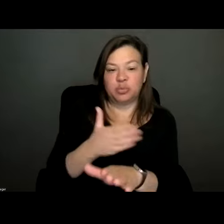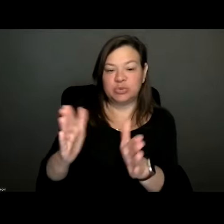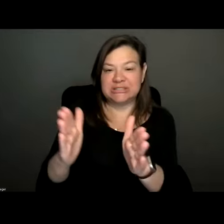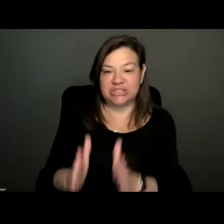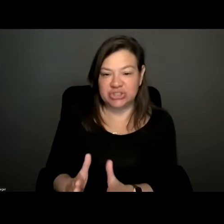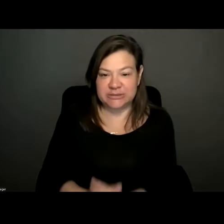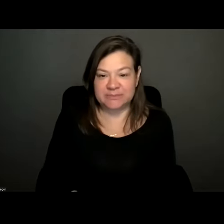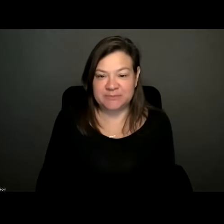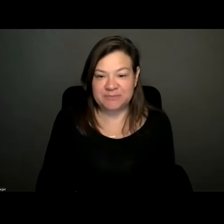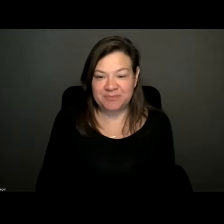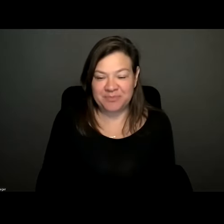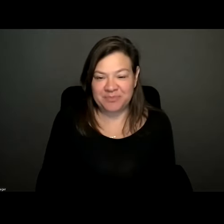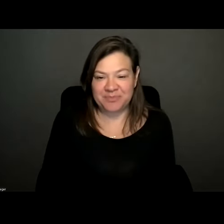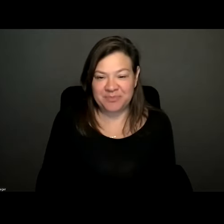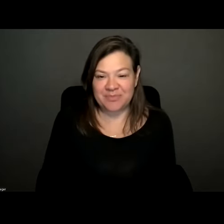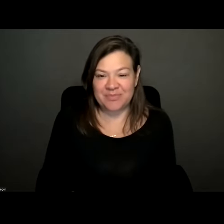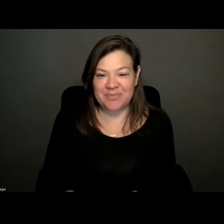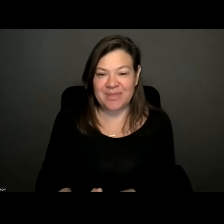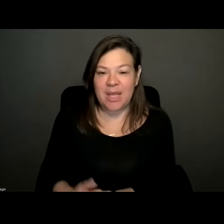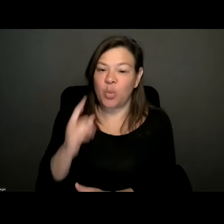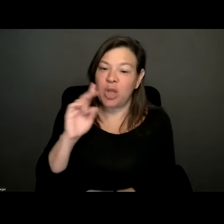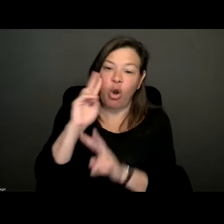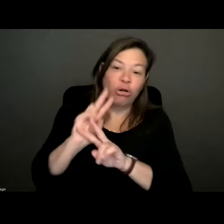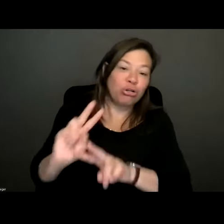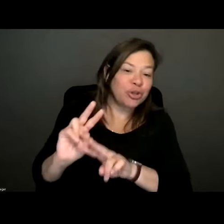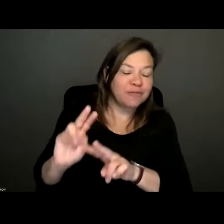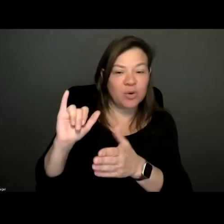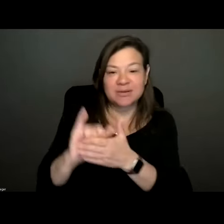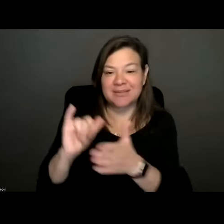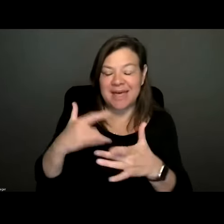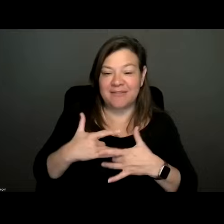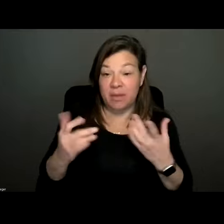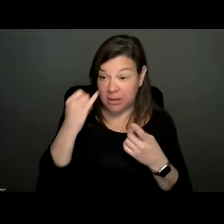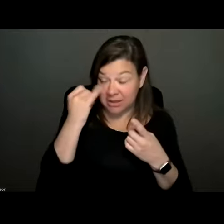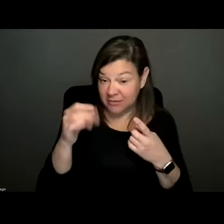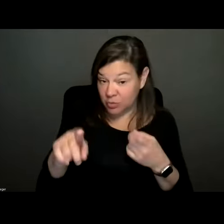And we are so looking forward to that event and hope that if you are a disabled musician,